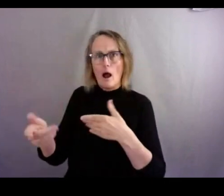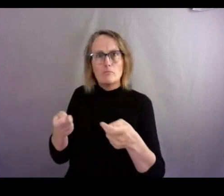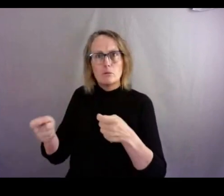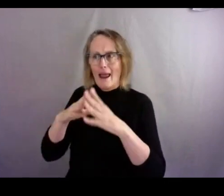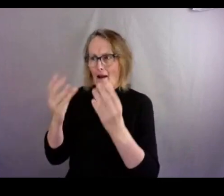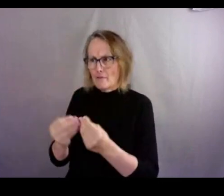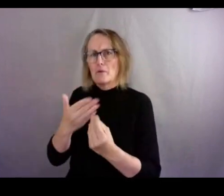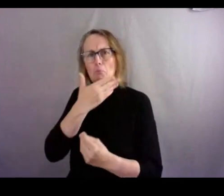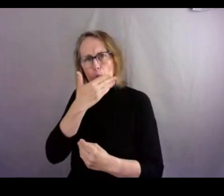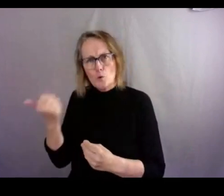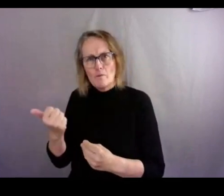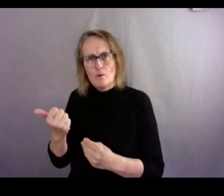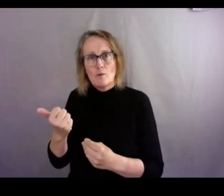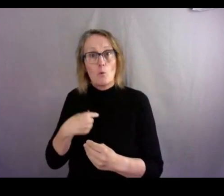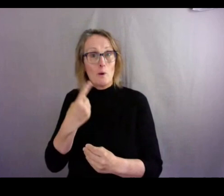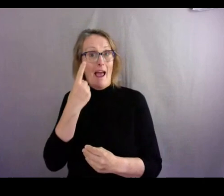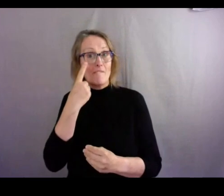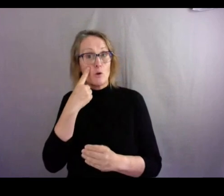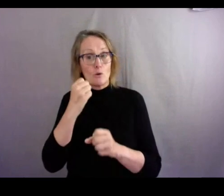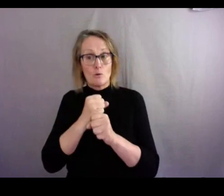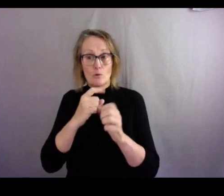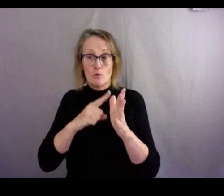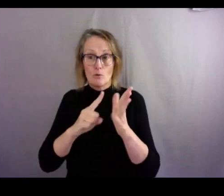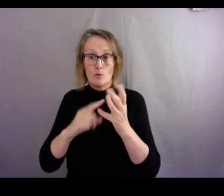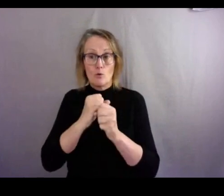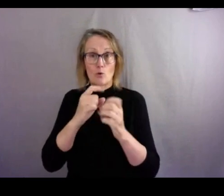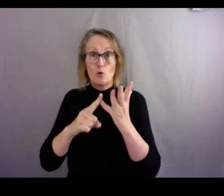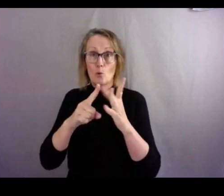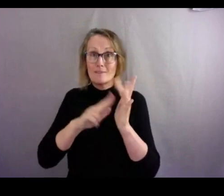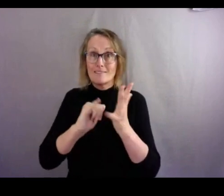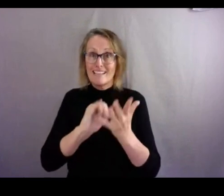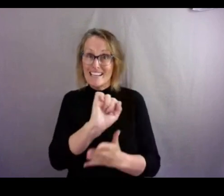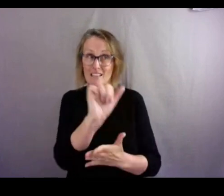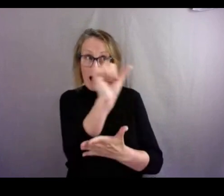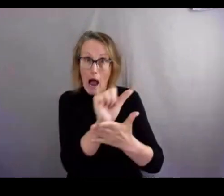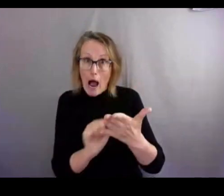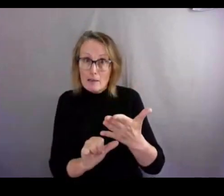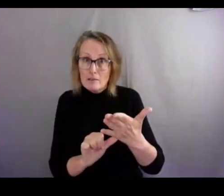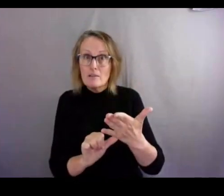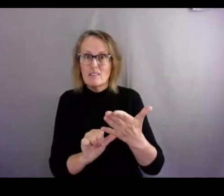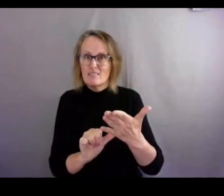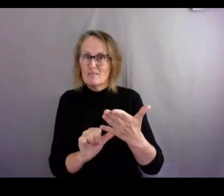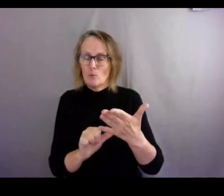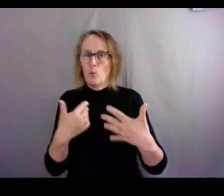to some of his most recognised masterpieces, many of them created in Tahiti and the Marquesas Islands.